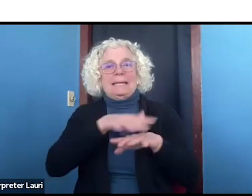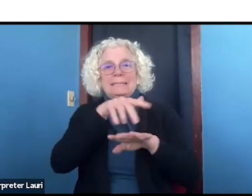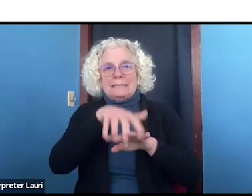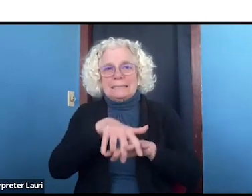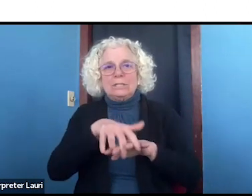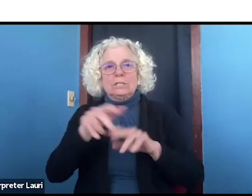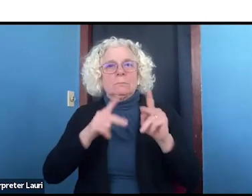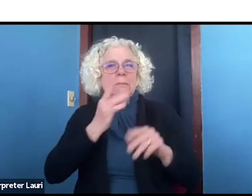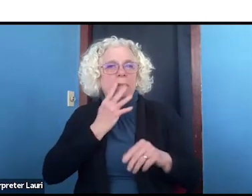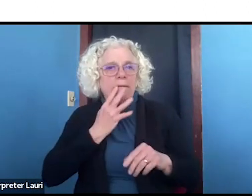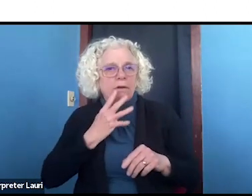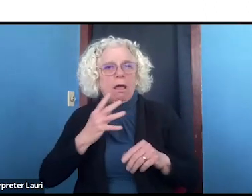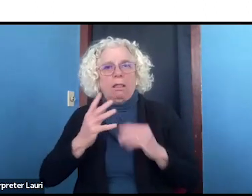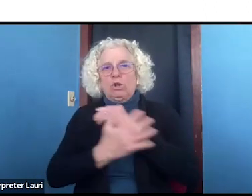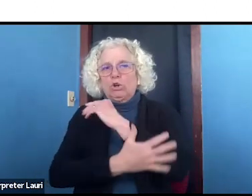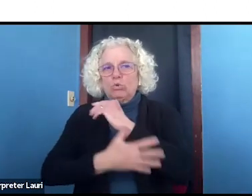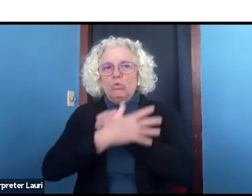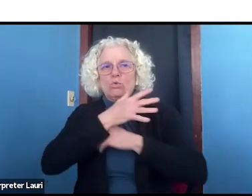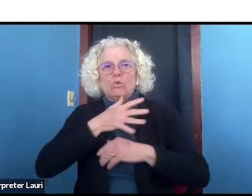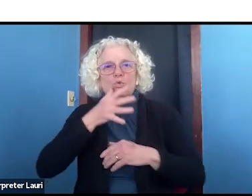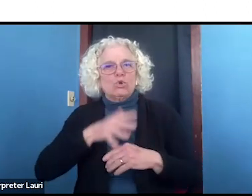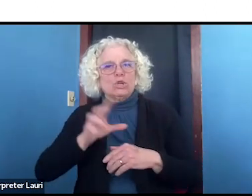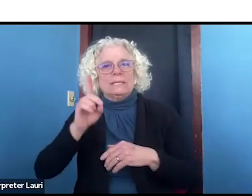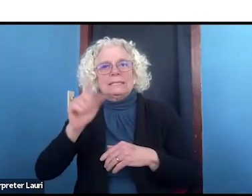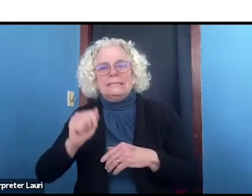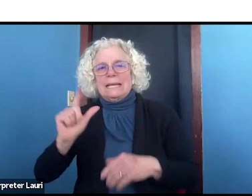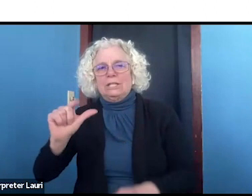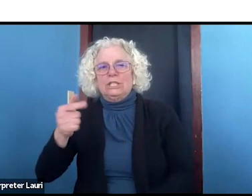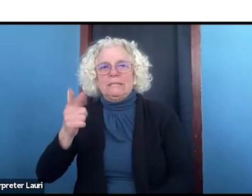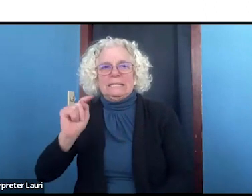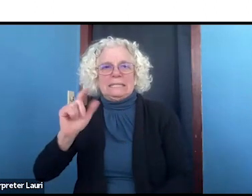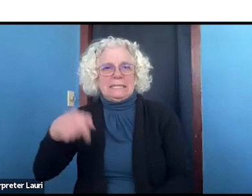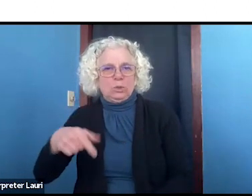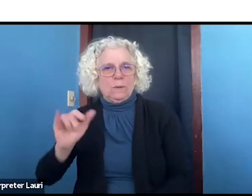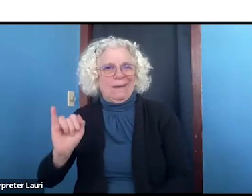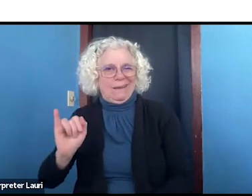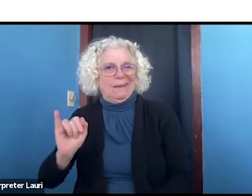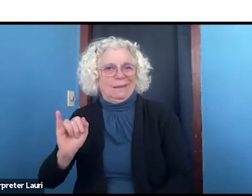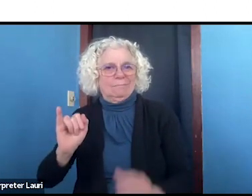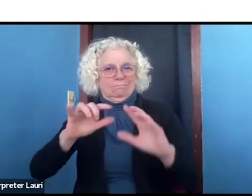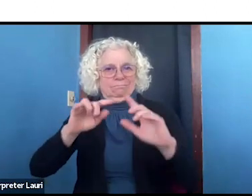groups, rural, disabled and LGBT LGBTQ right class populations.